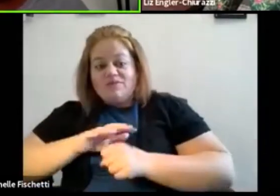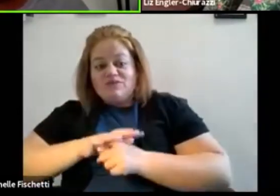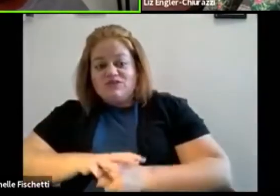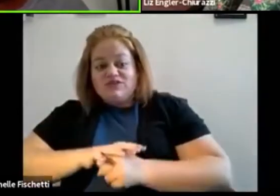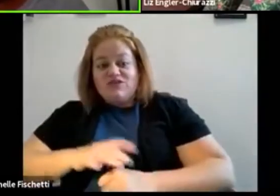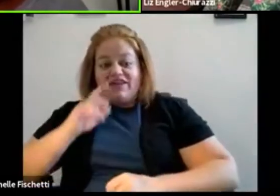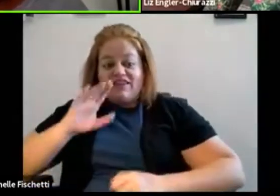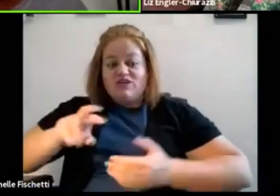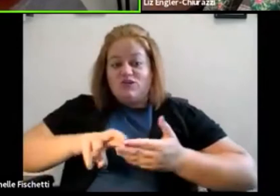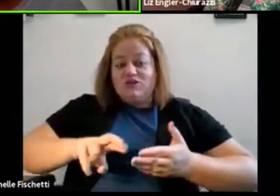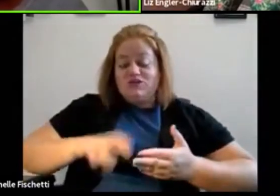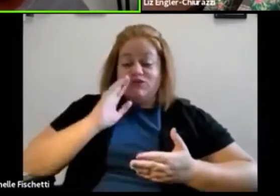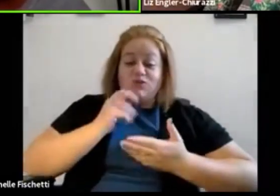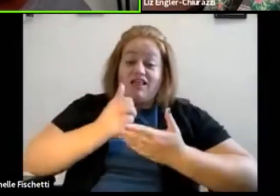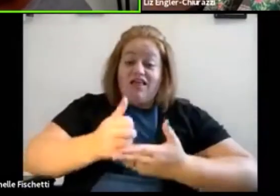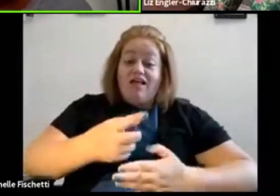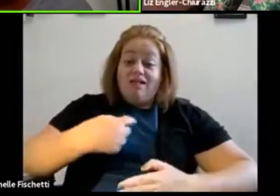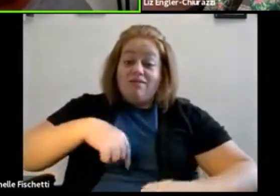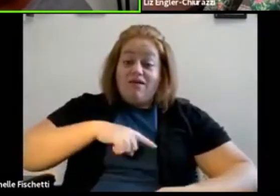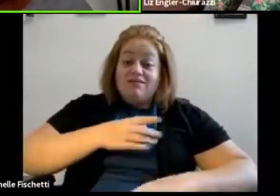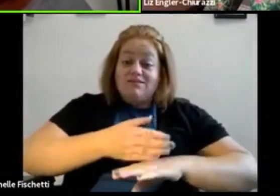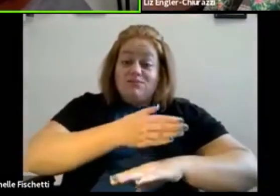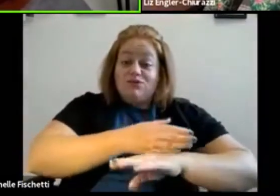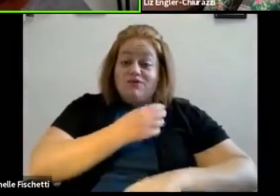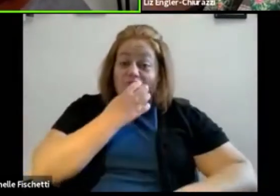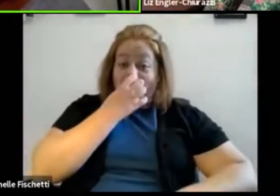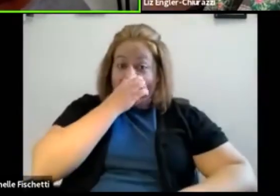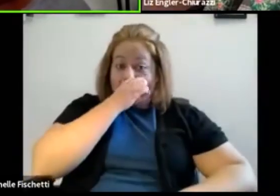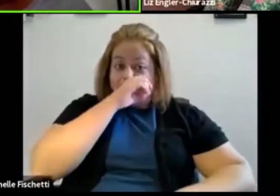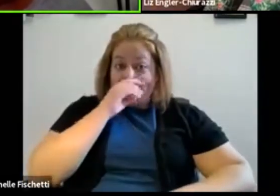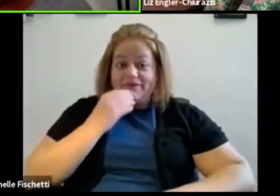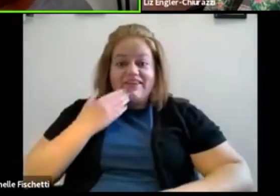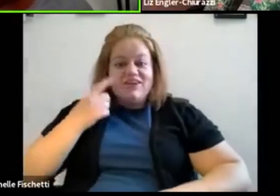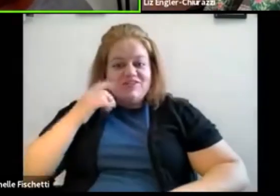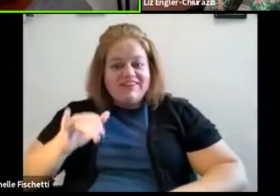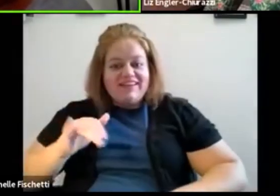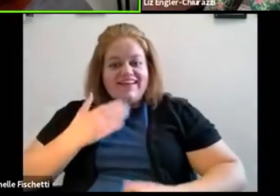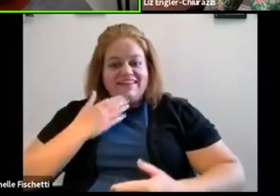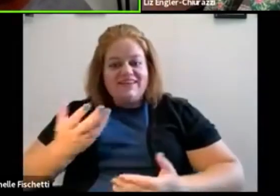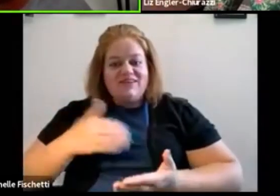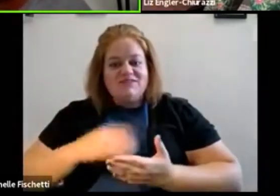so thank you so much for doing that and thanks again for sharing with us your